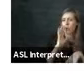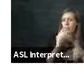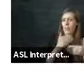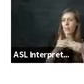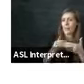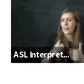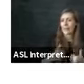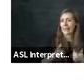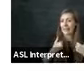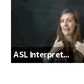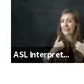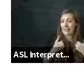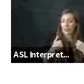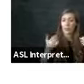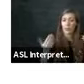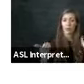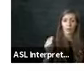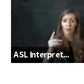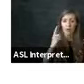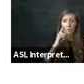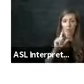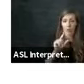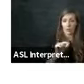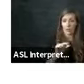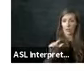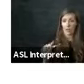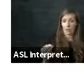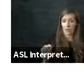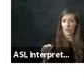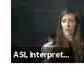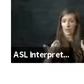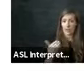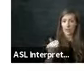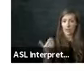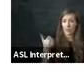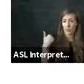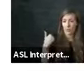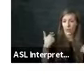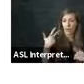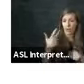the data for 2020 compared to the prior three year average,